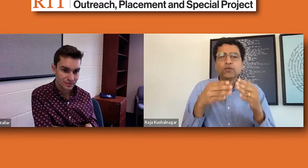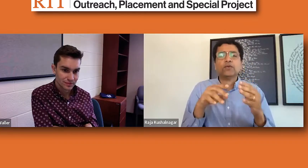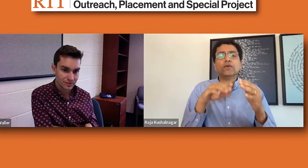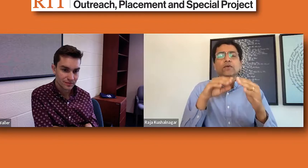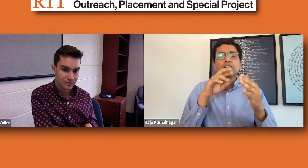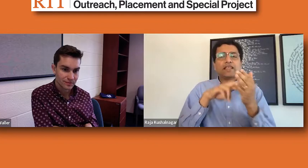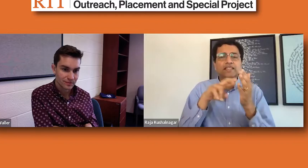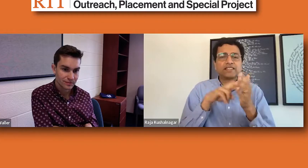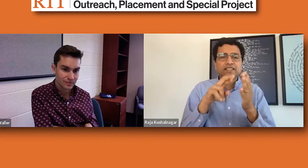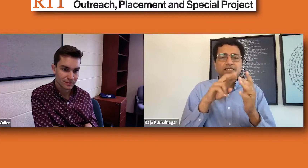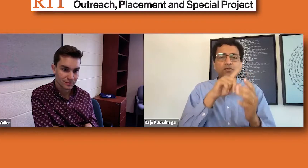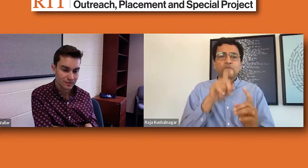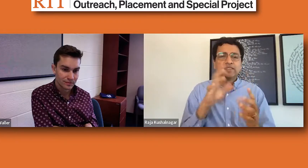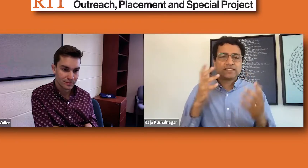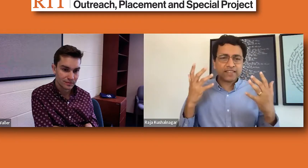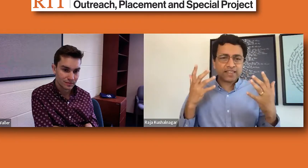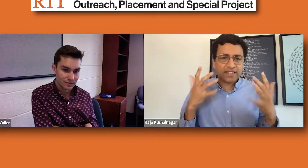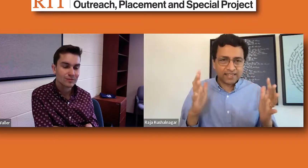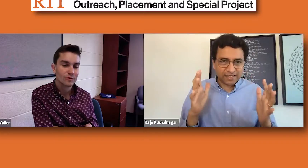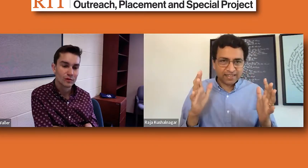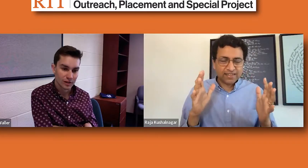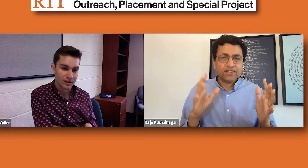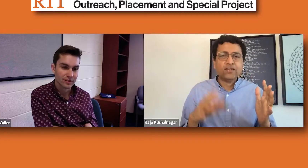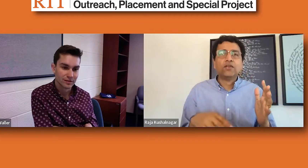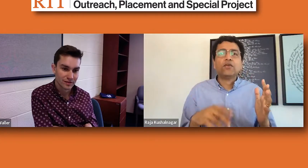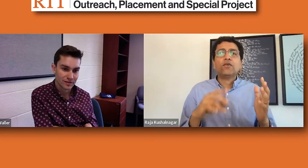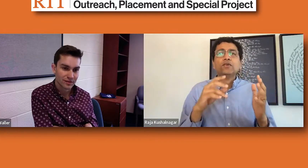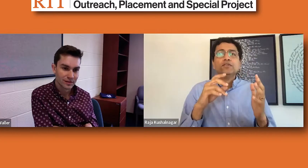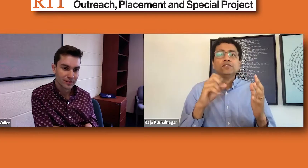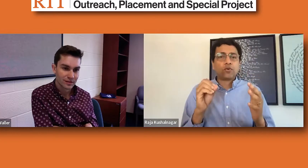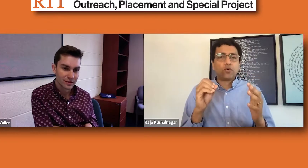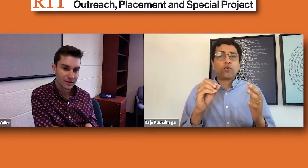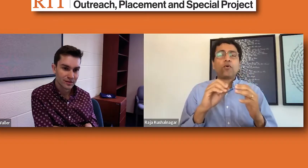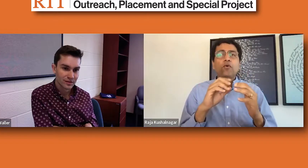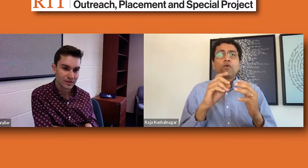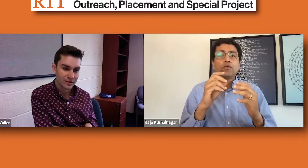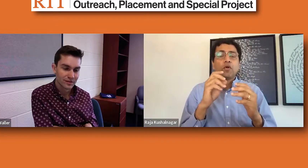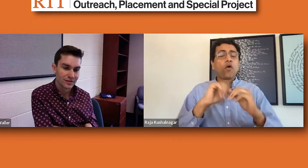It's a very niche research area.